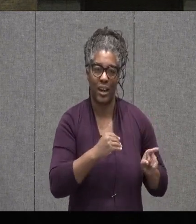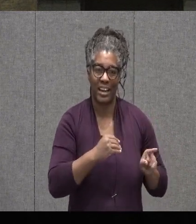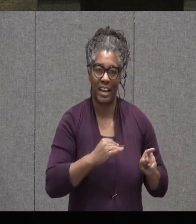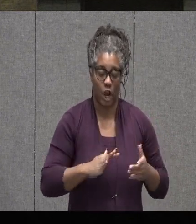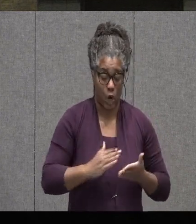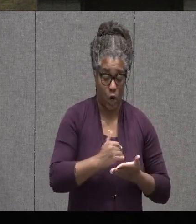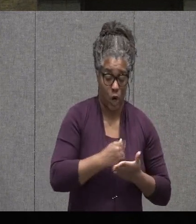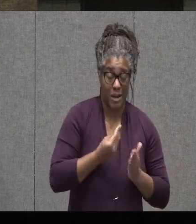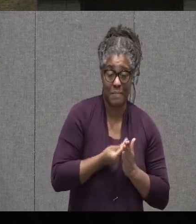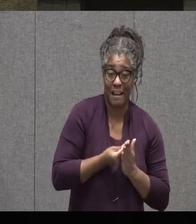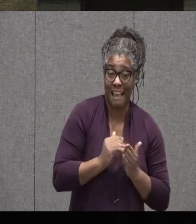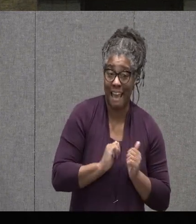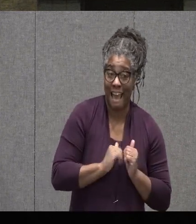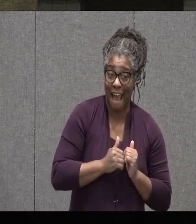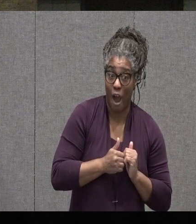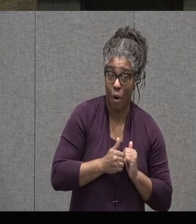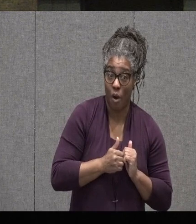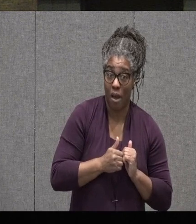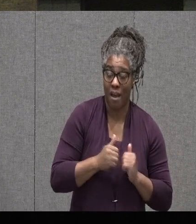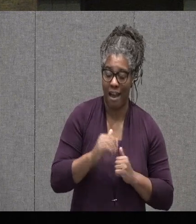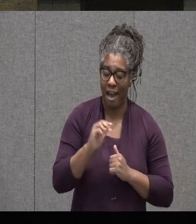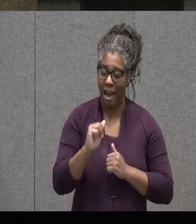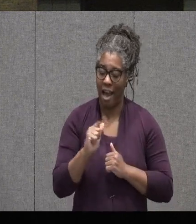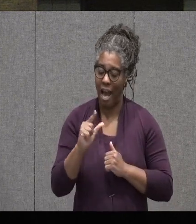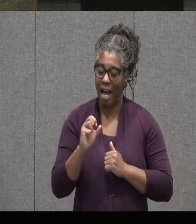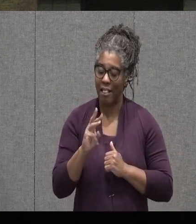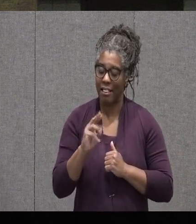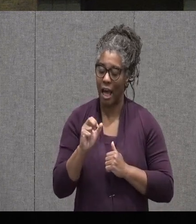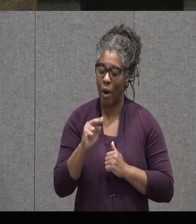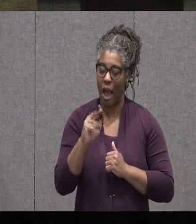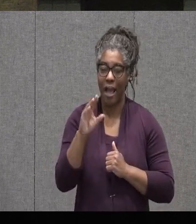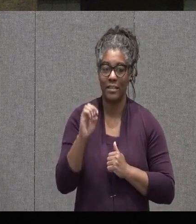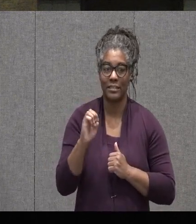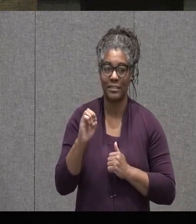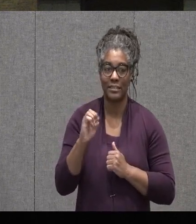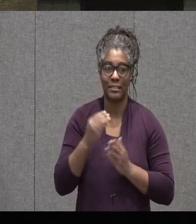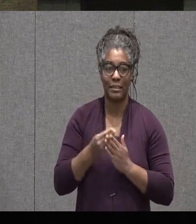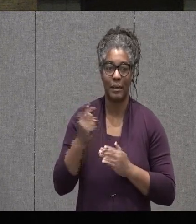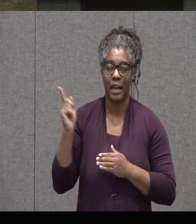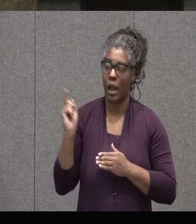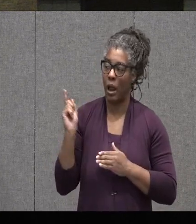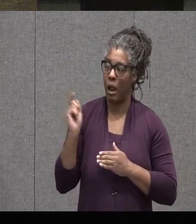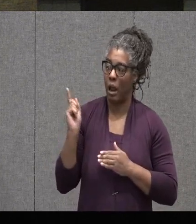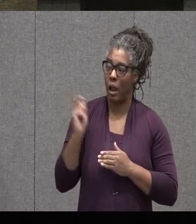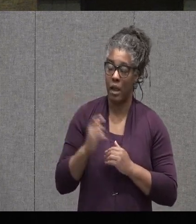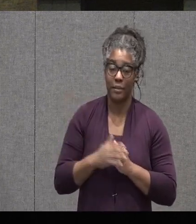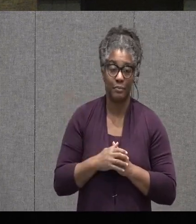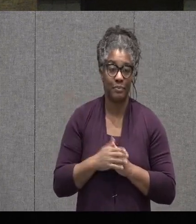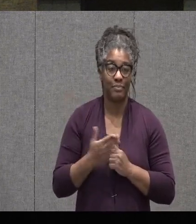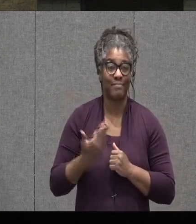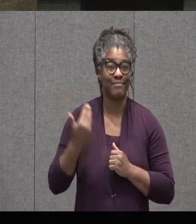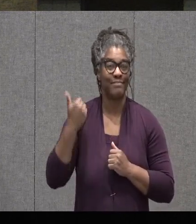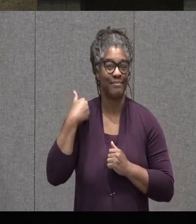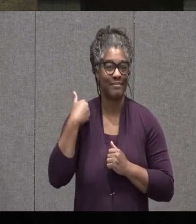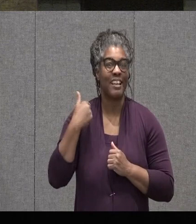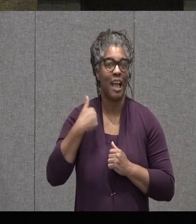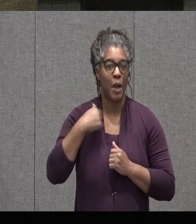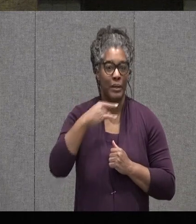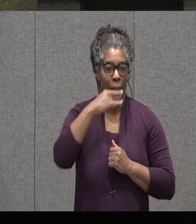When I was a kid my neighbor that lived next door asked me to mow her lawn. And I would mow her lawn once a week,